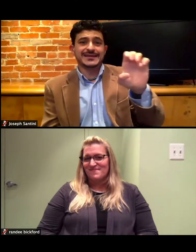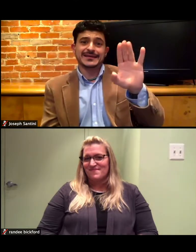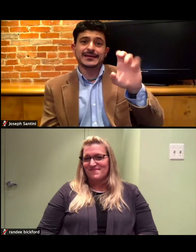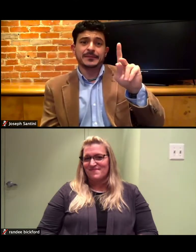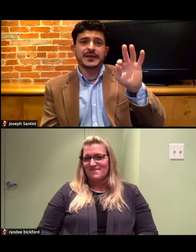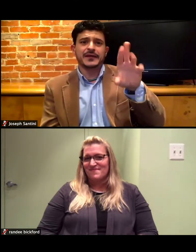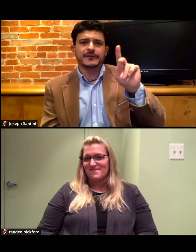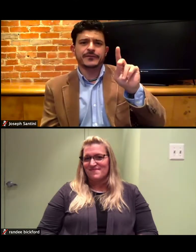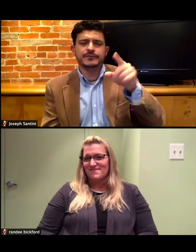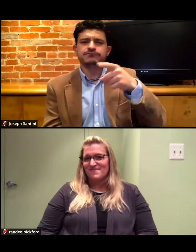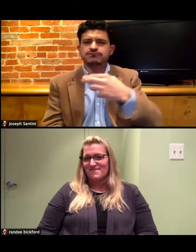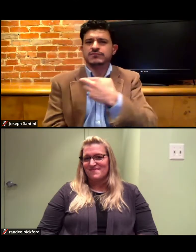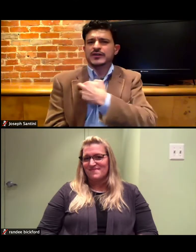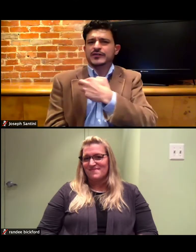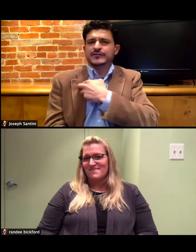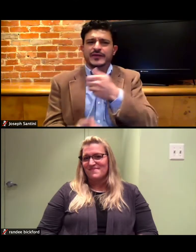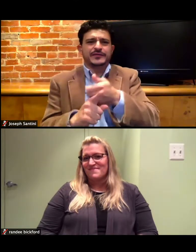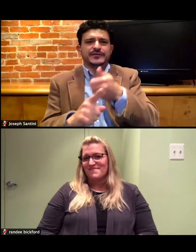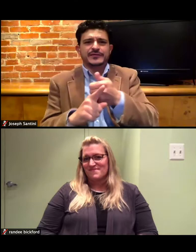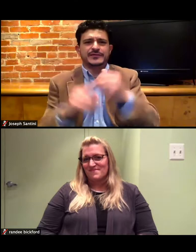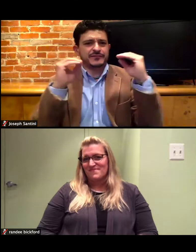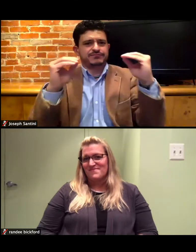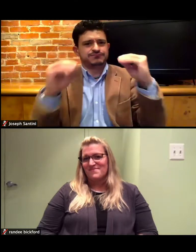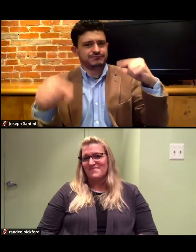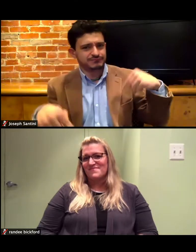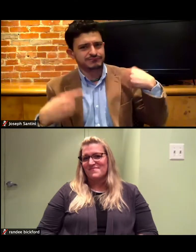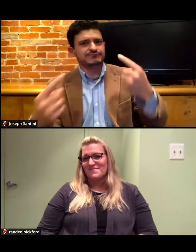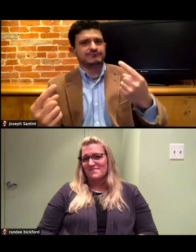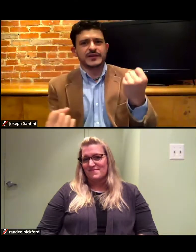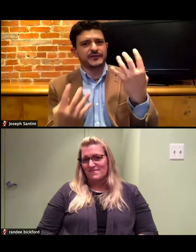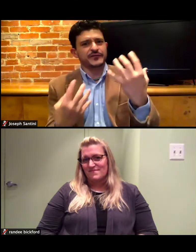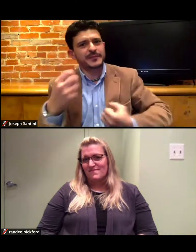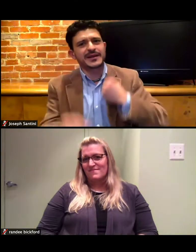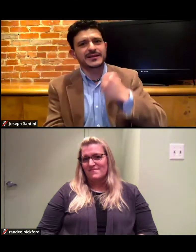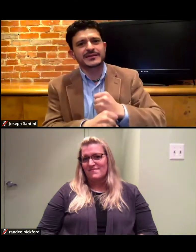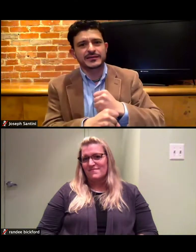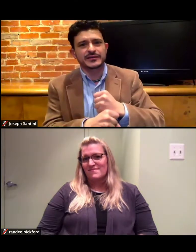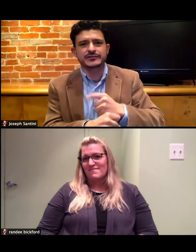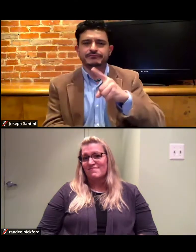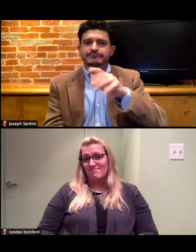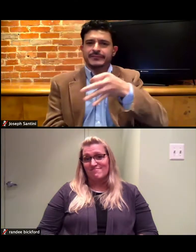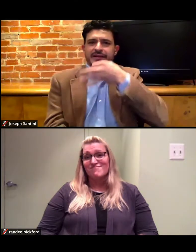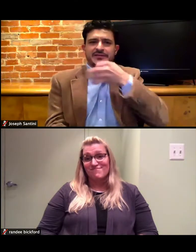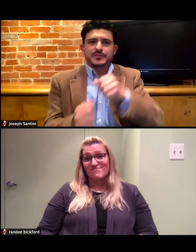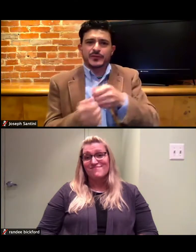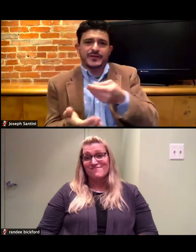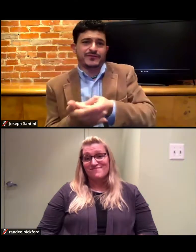And tonight I'd like you to meet Randee Bigford who is our co-presenter. She has been teaching for many years